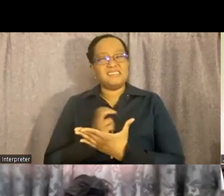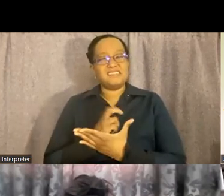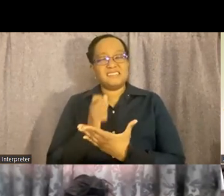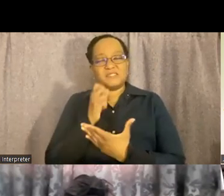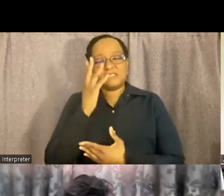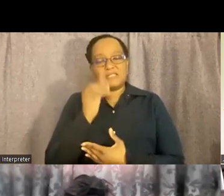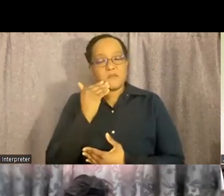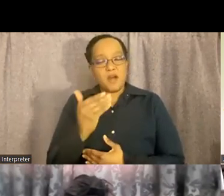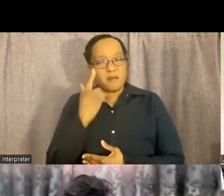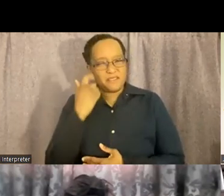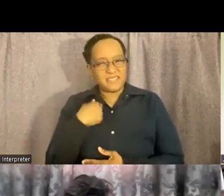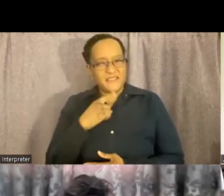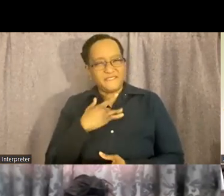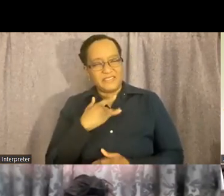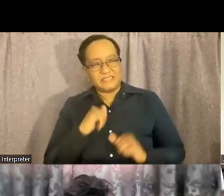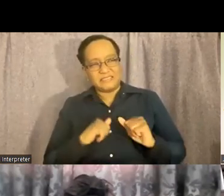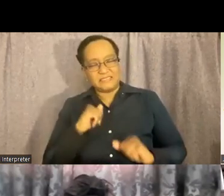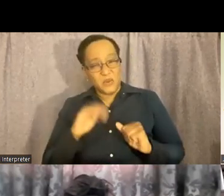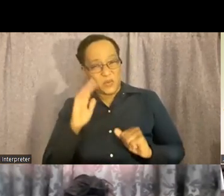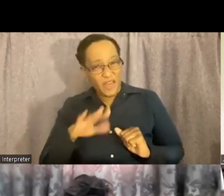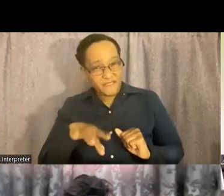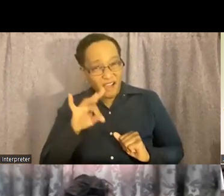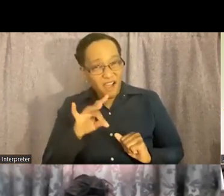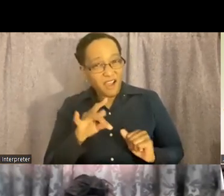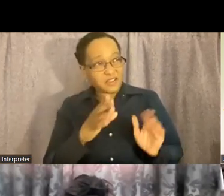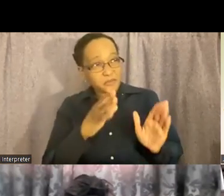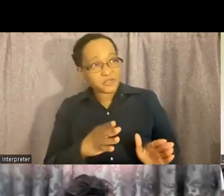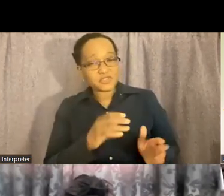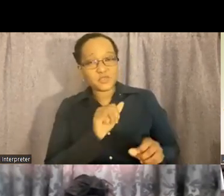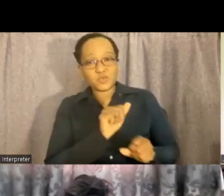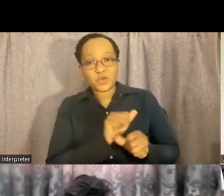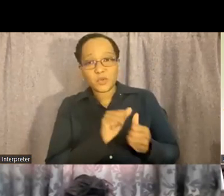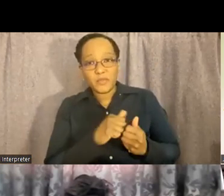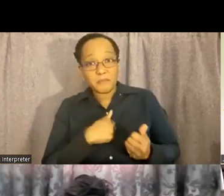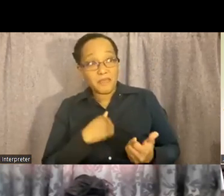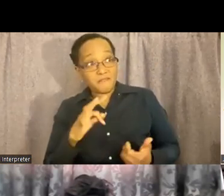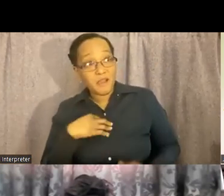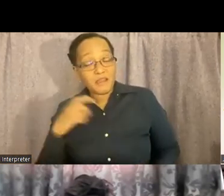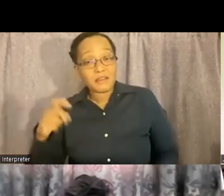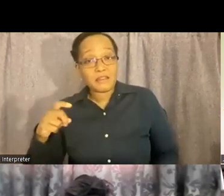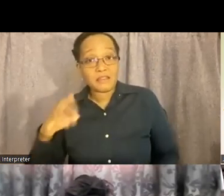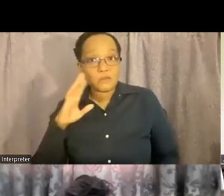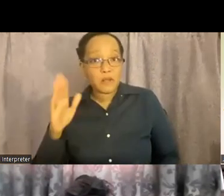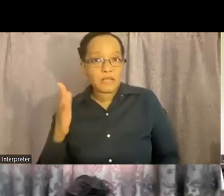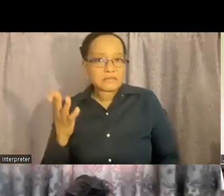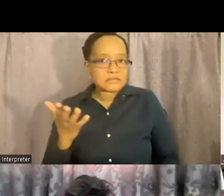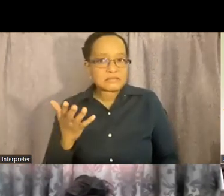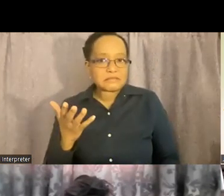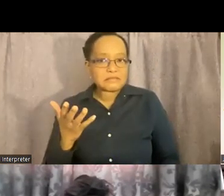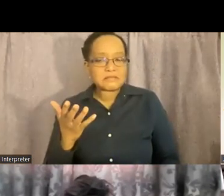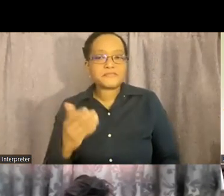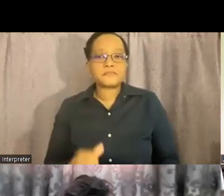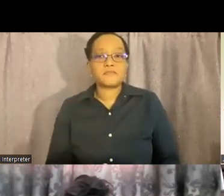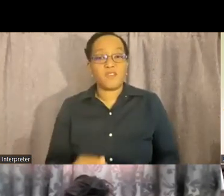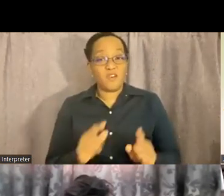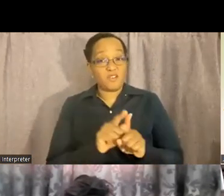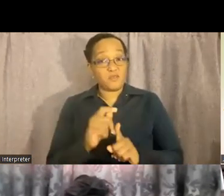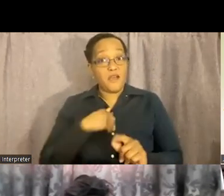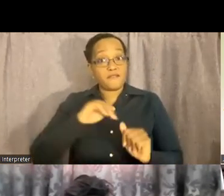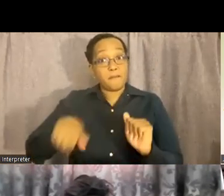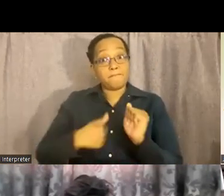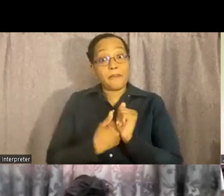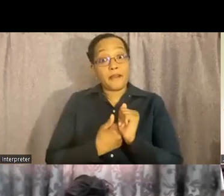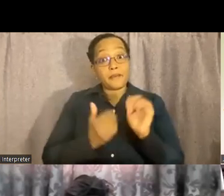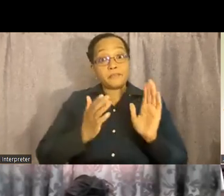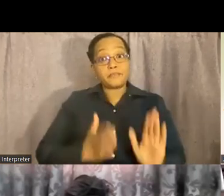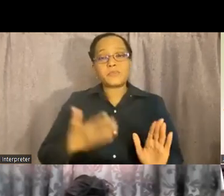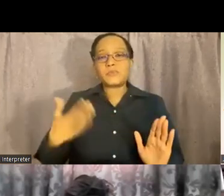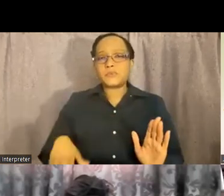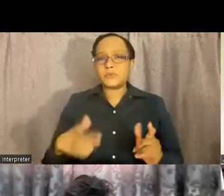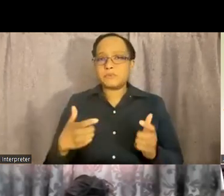I never find people when they need them and having backups is another huge worry for many